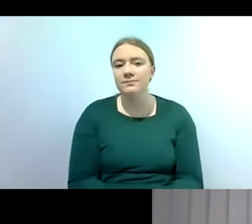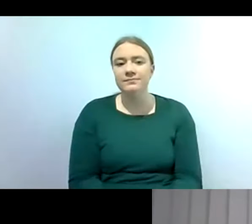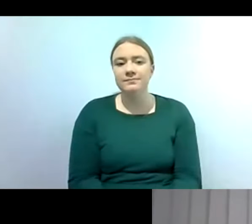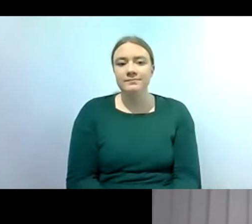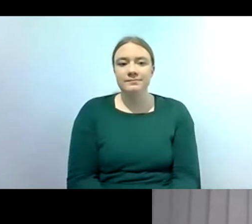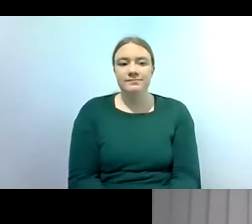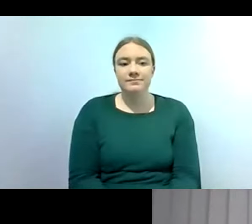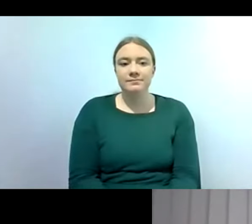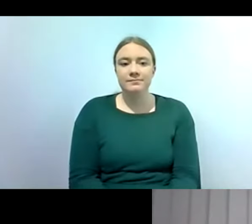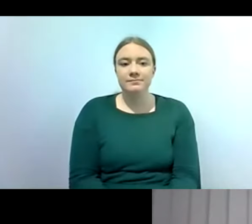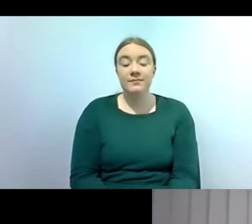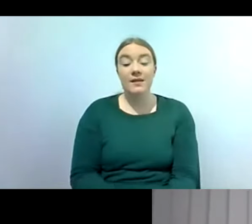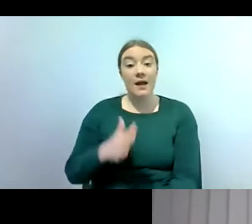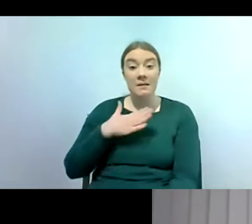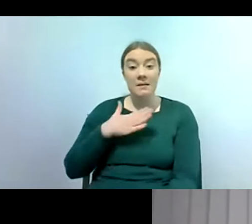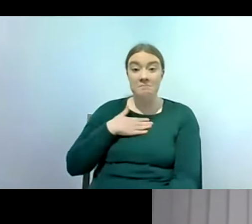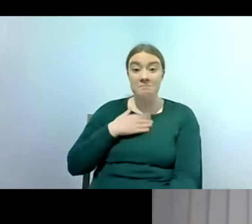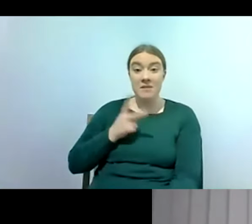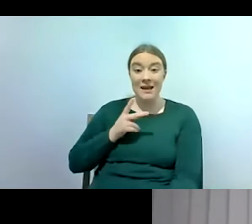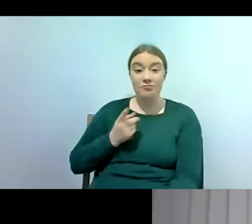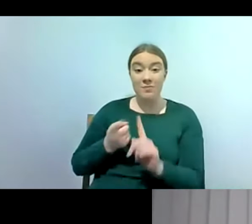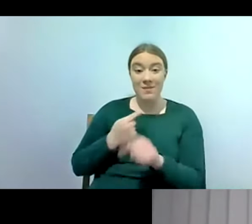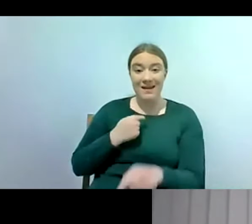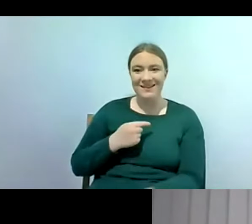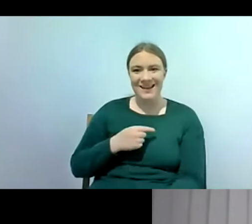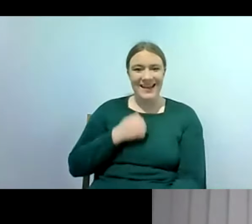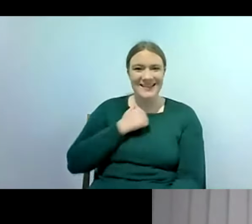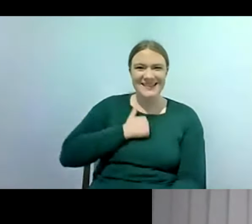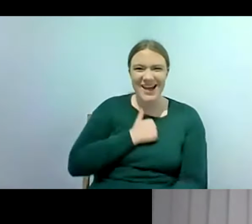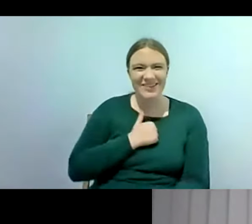assuming that's a question for me again yes